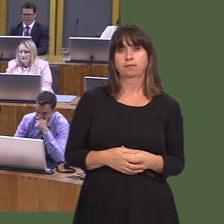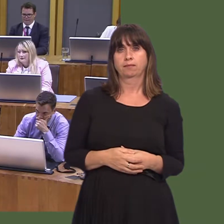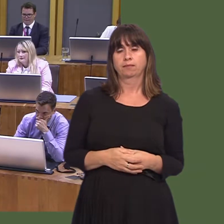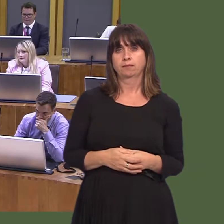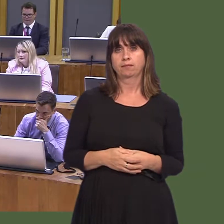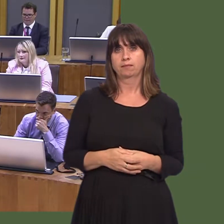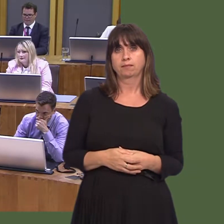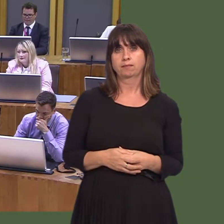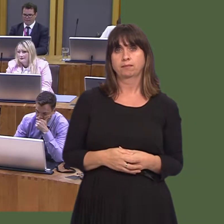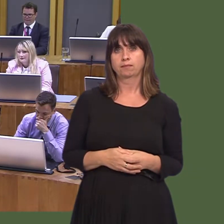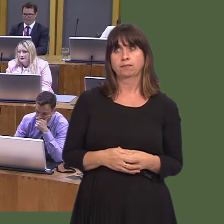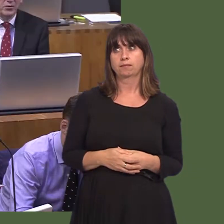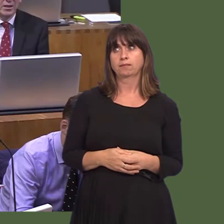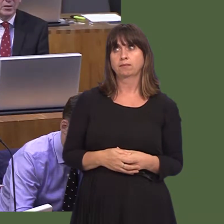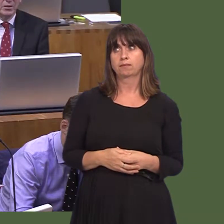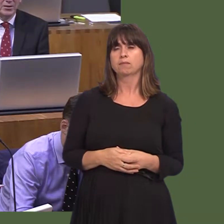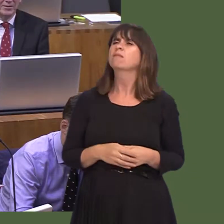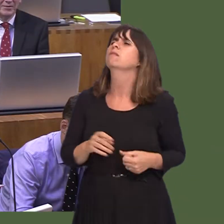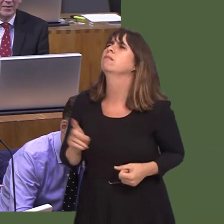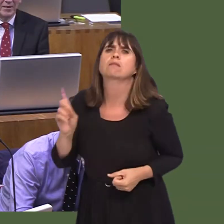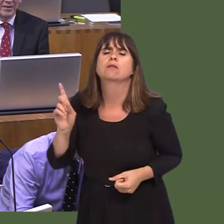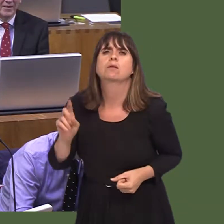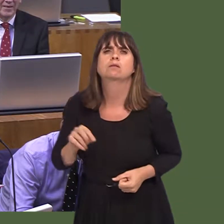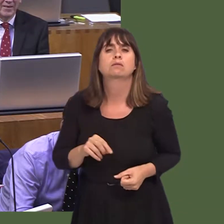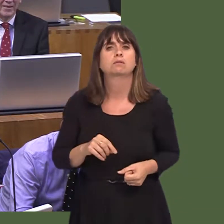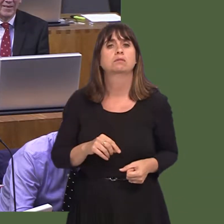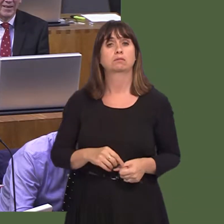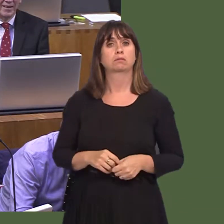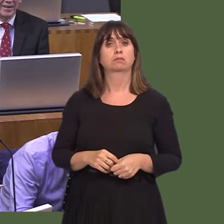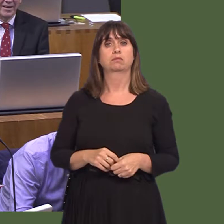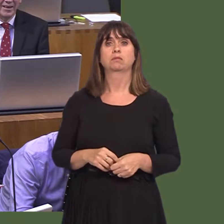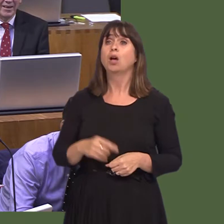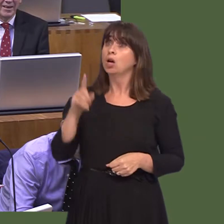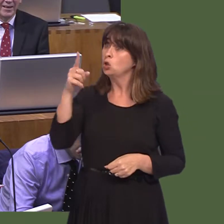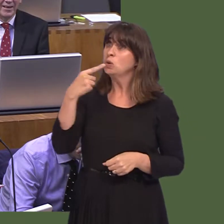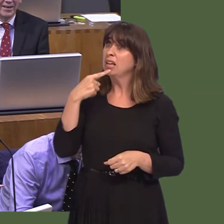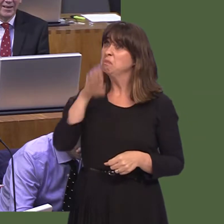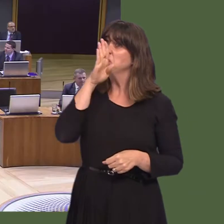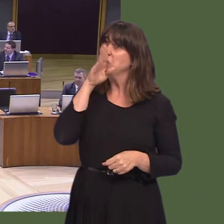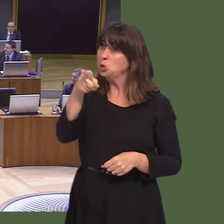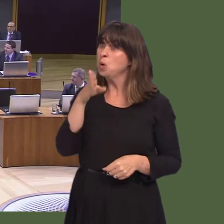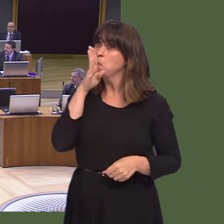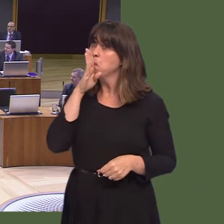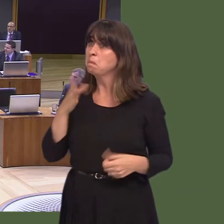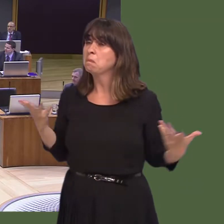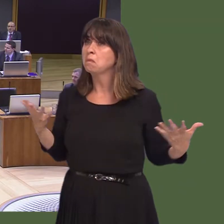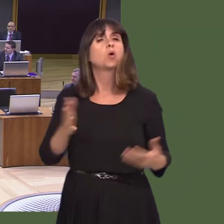Carwyn Jones AM: The former. Caroline Jones AM: Sorry? Y Llywydd / The Llywydd: Caroline Jones. Caroline Jones AM: Back again, is it?